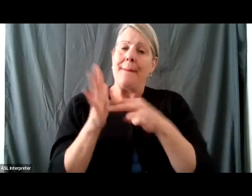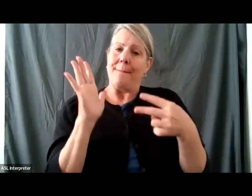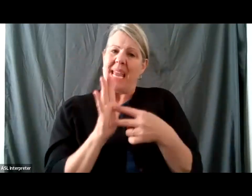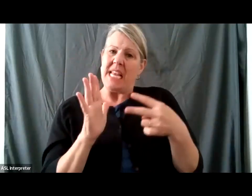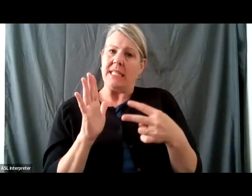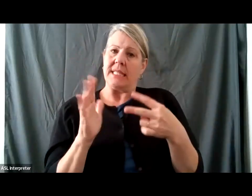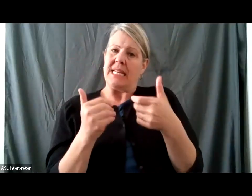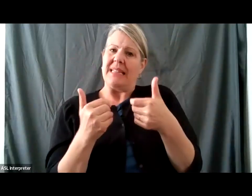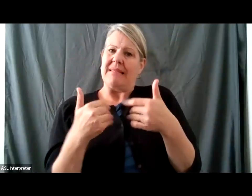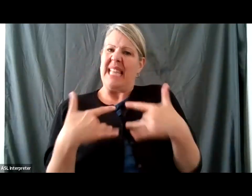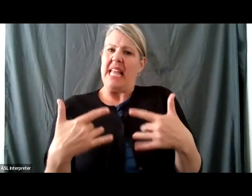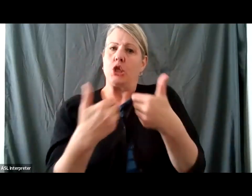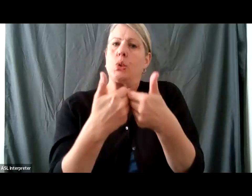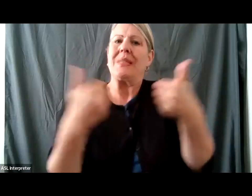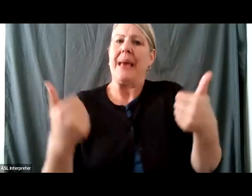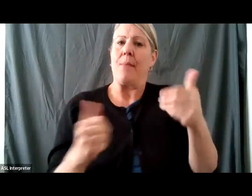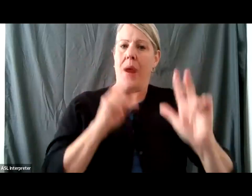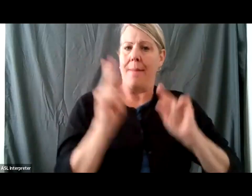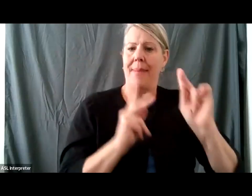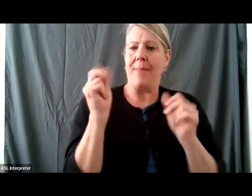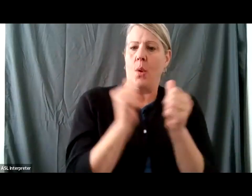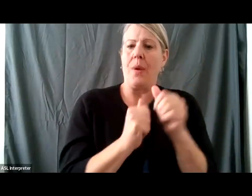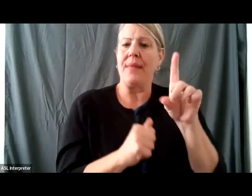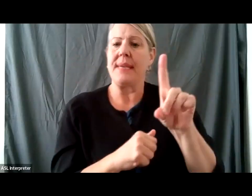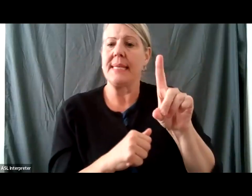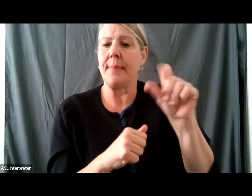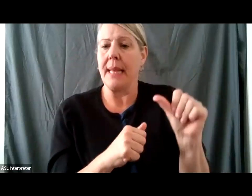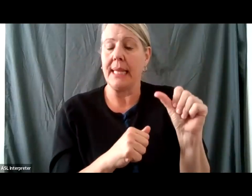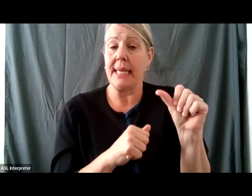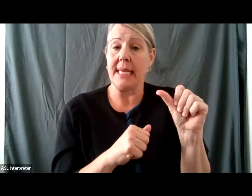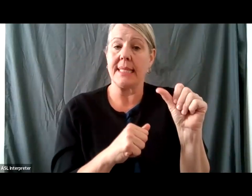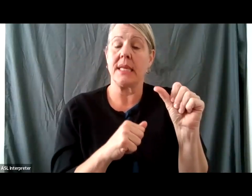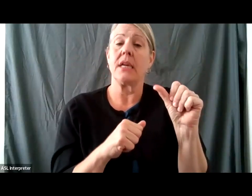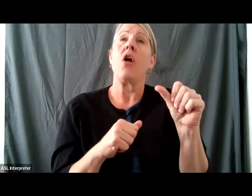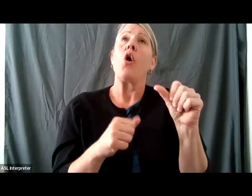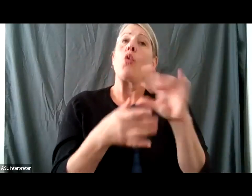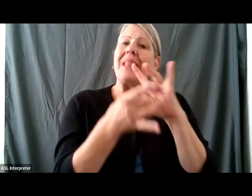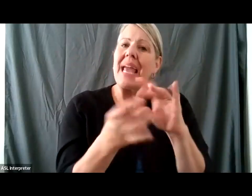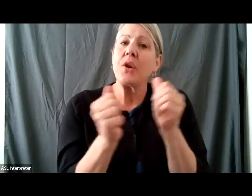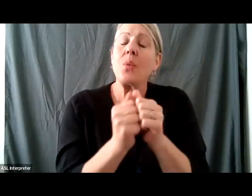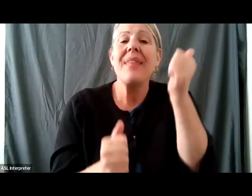It may be characterized by regimentation and daily activities, lack of privacy or autonomy,